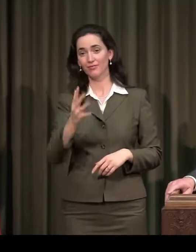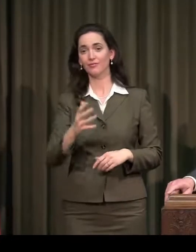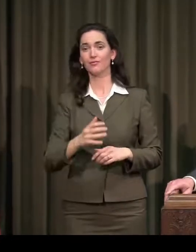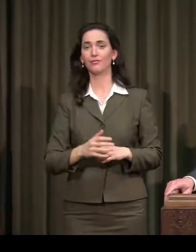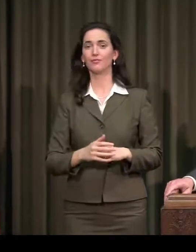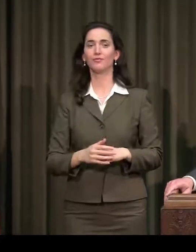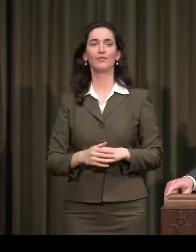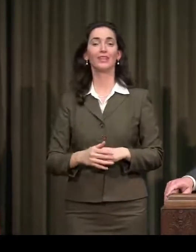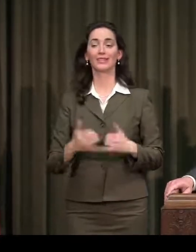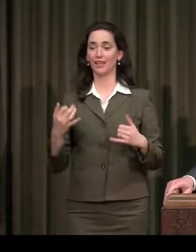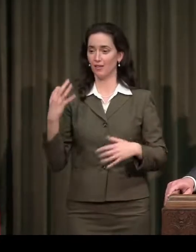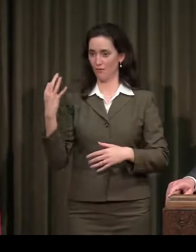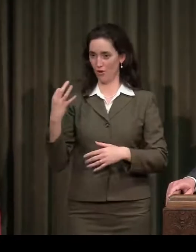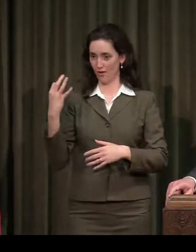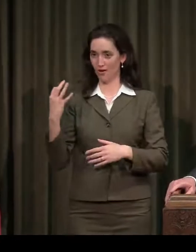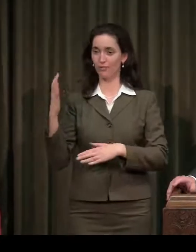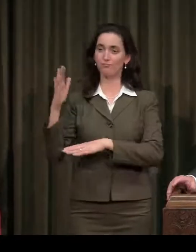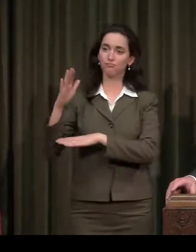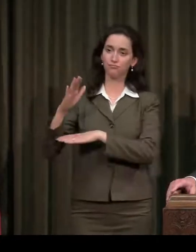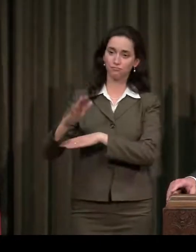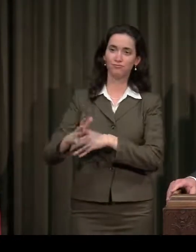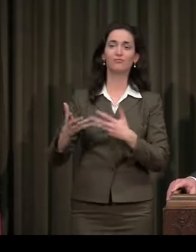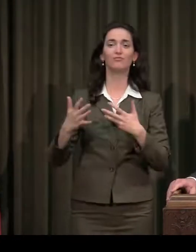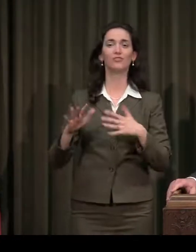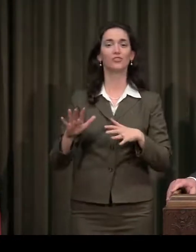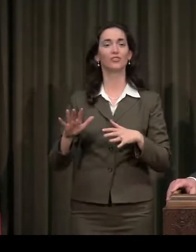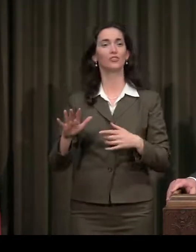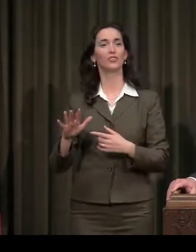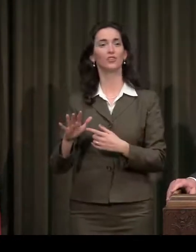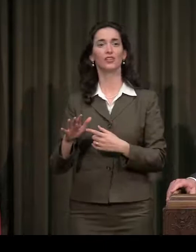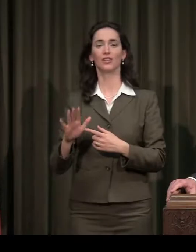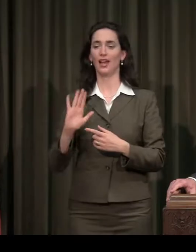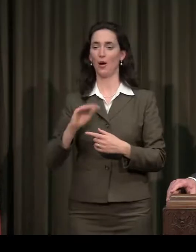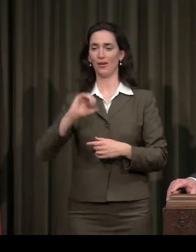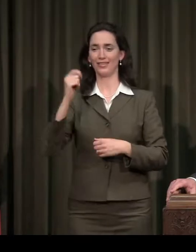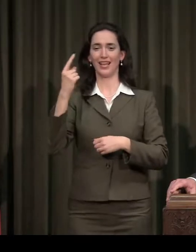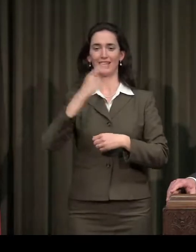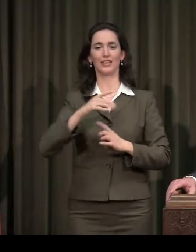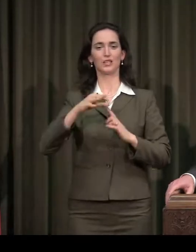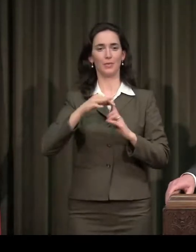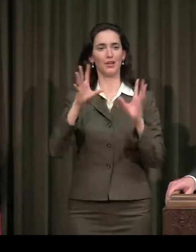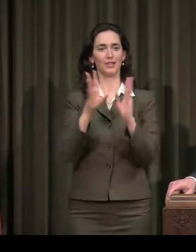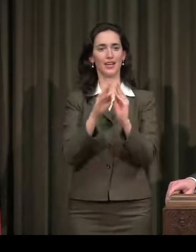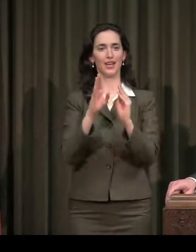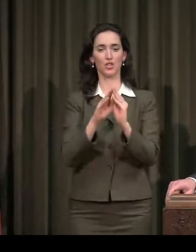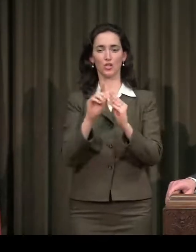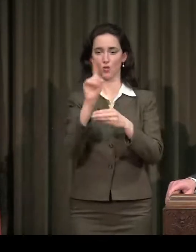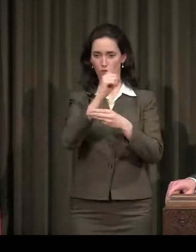ends on the the first week of the 10-day special session i'm somewhat encouraged